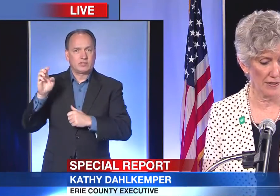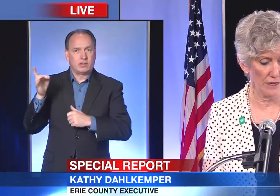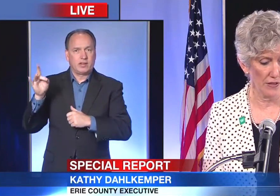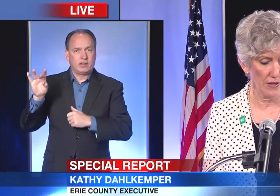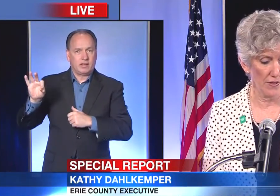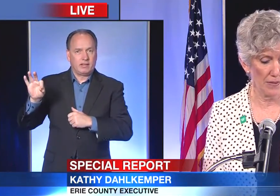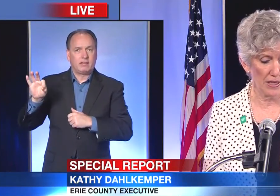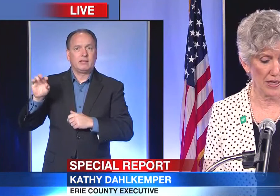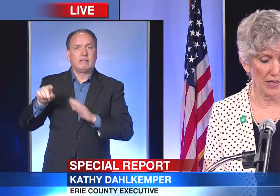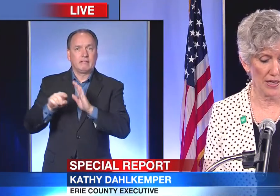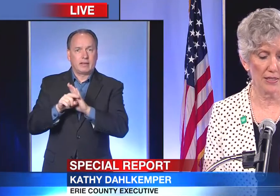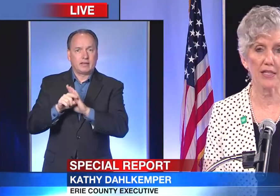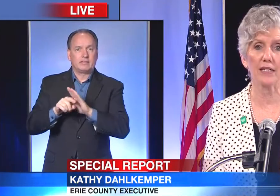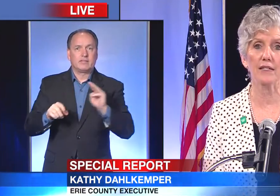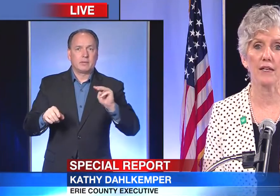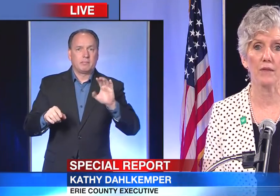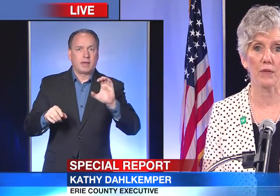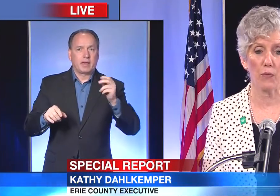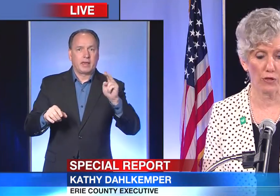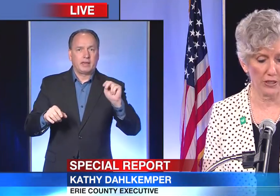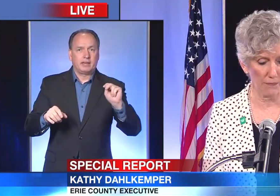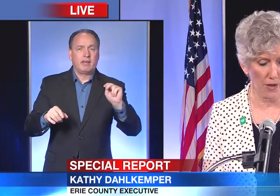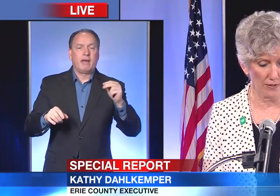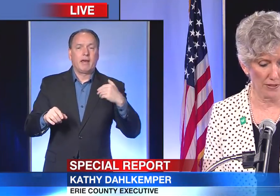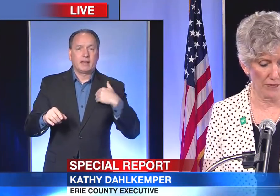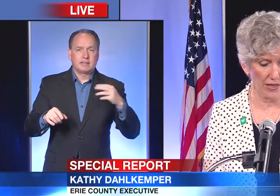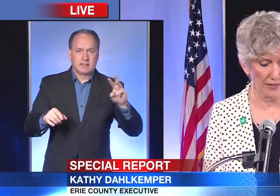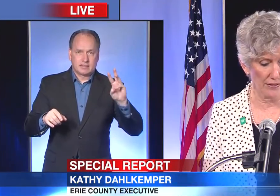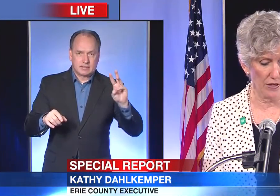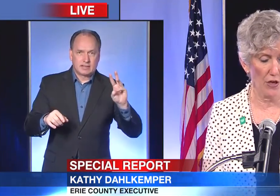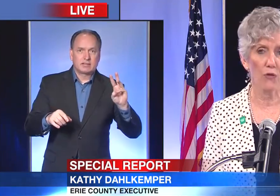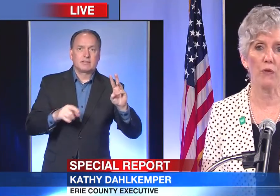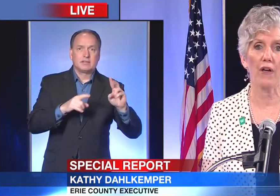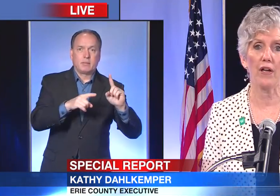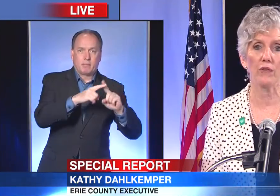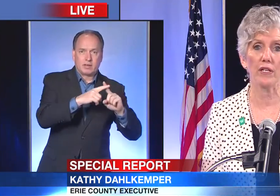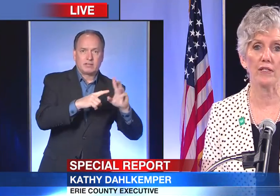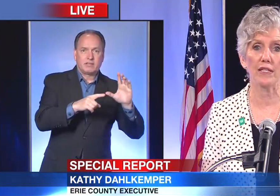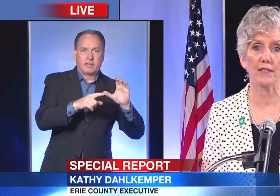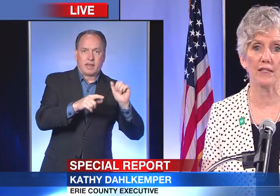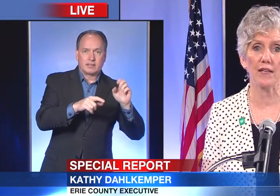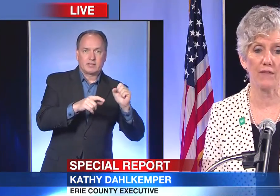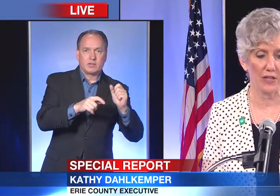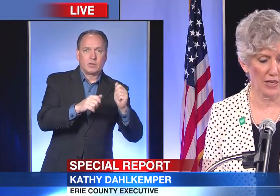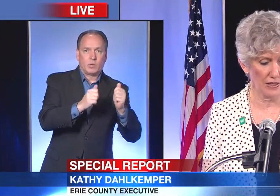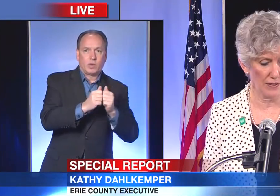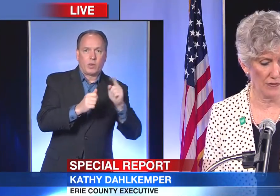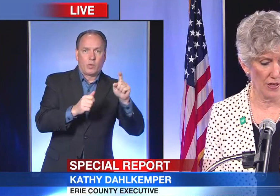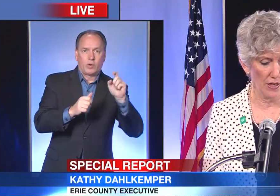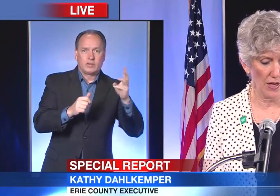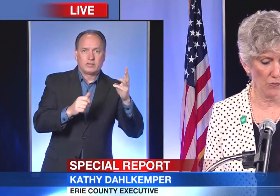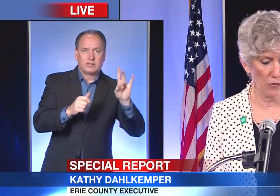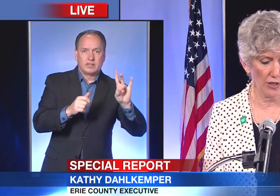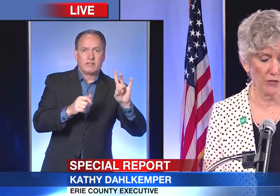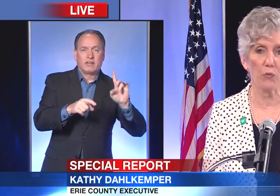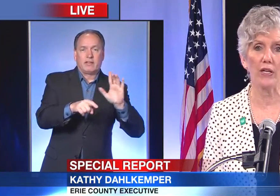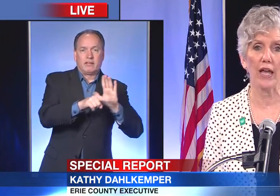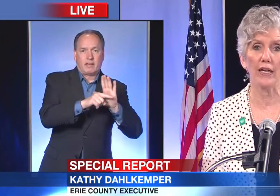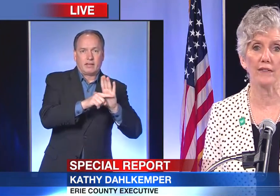CRAWFORD COUNTY HAS 19 POSITIVE CASES WITH 689 NEGATIVES. McKEAN HAS SIX REPORTED